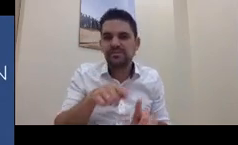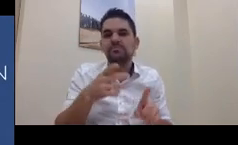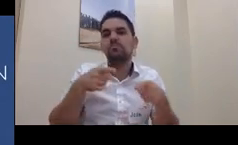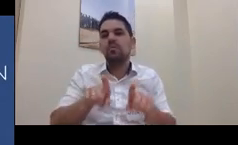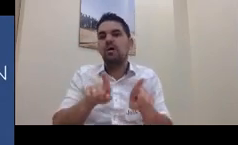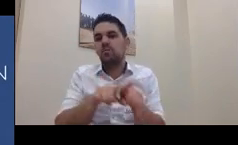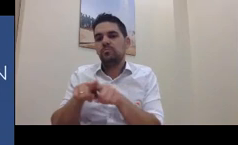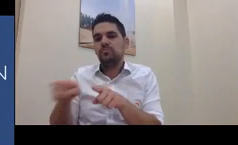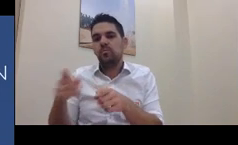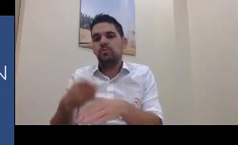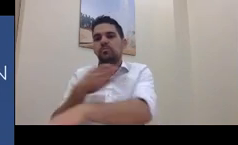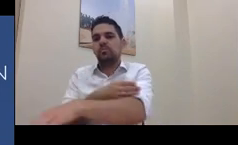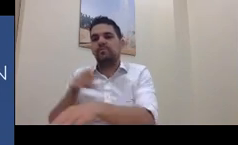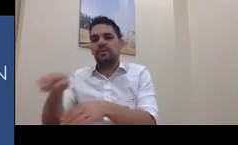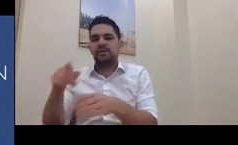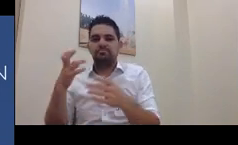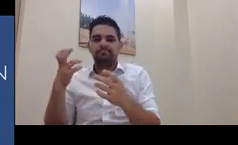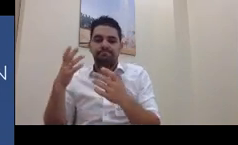with disabilities while also improving